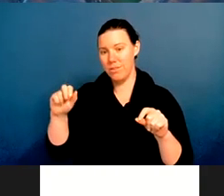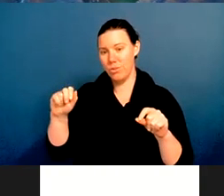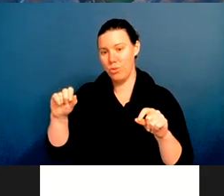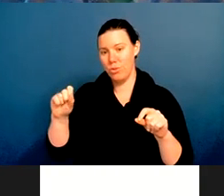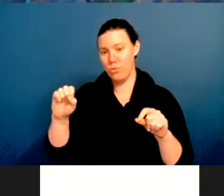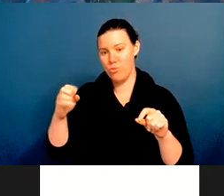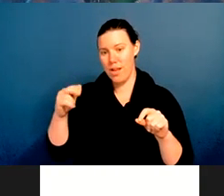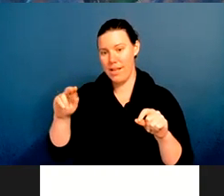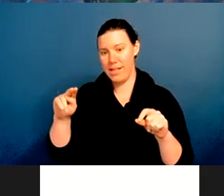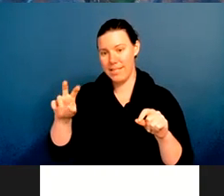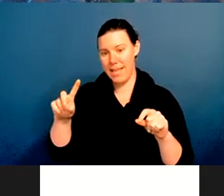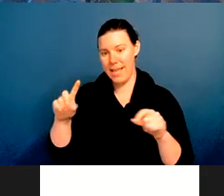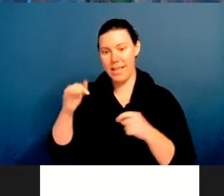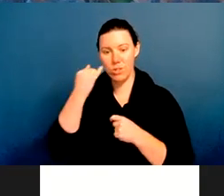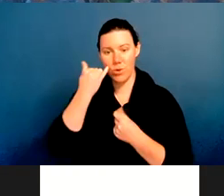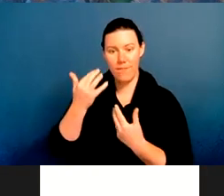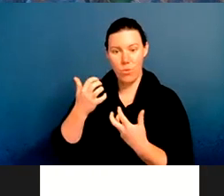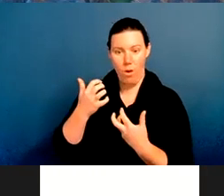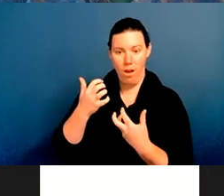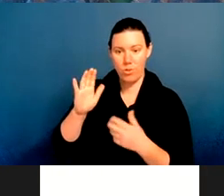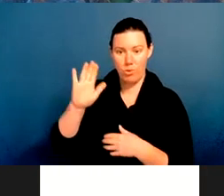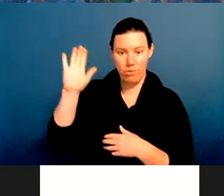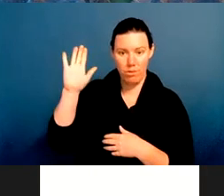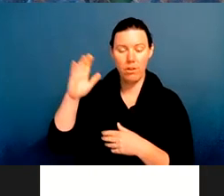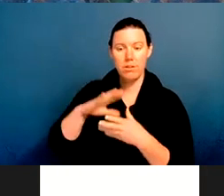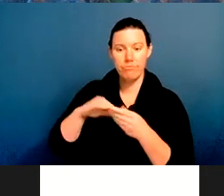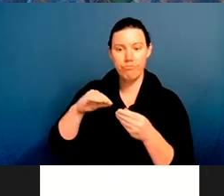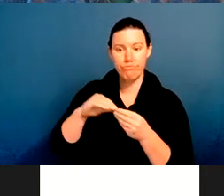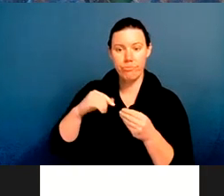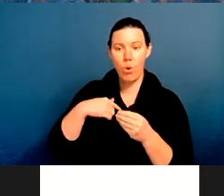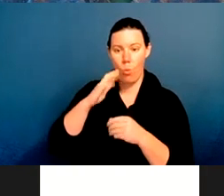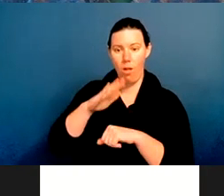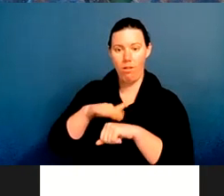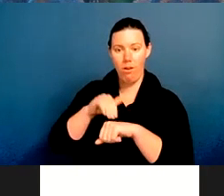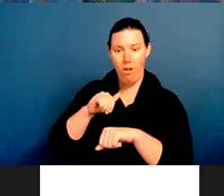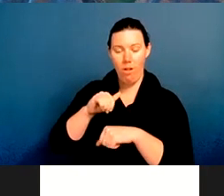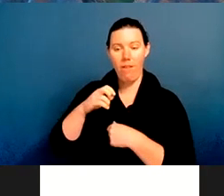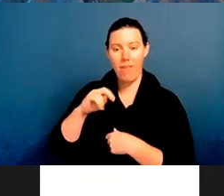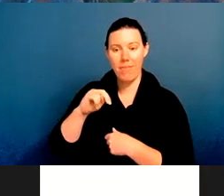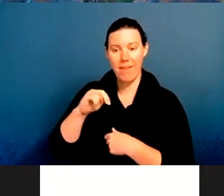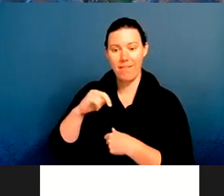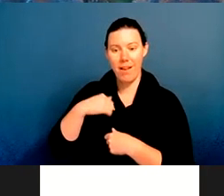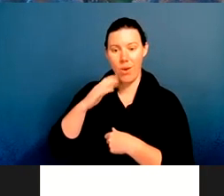we just ask that you raise your hand. And then what I'll do is call on you, and I will do my best to pronounce your name correctly.